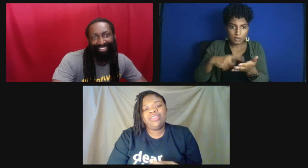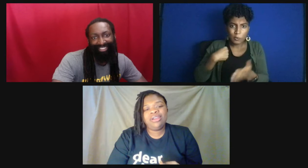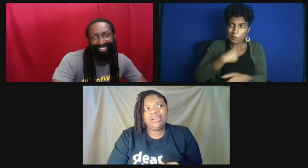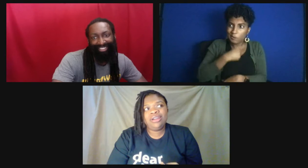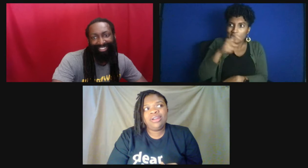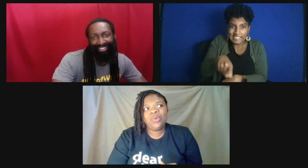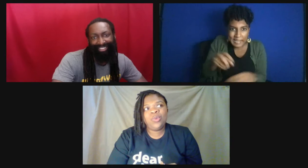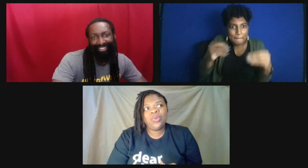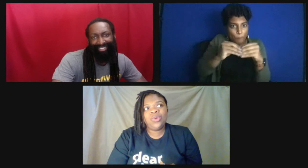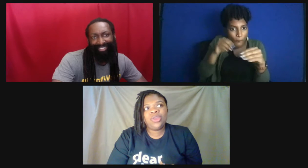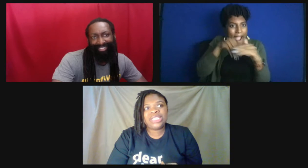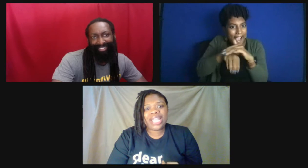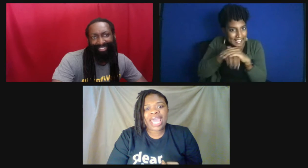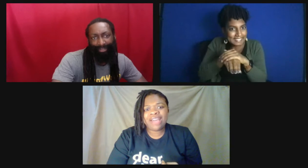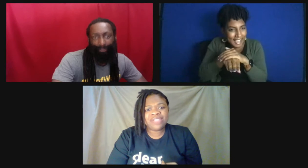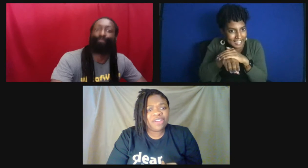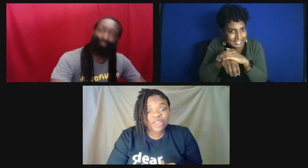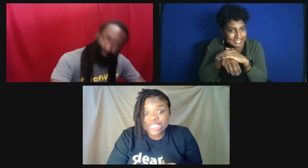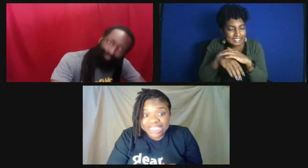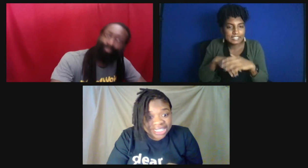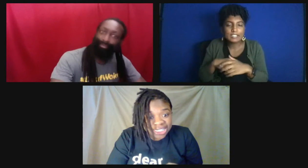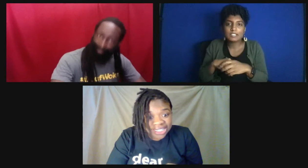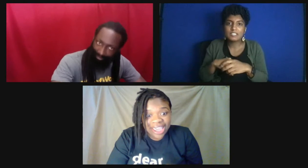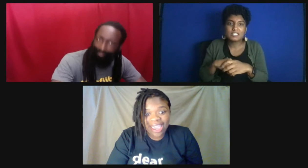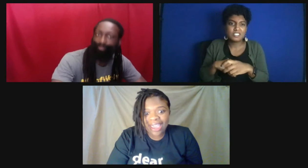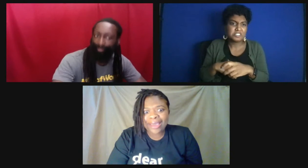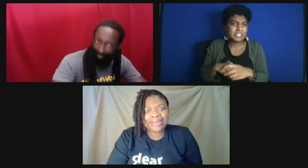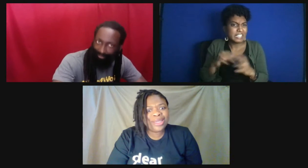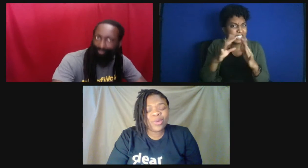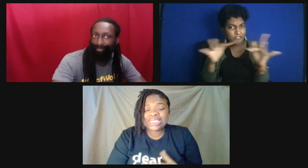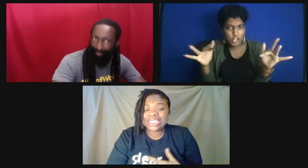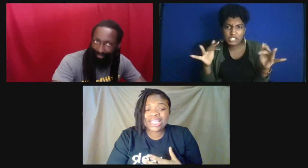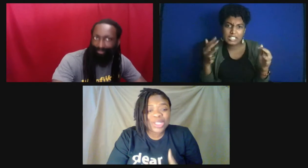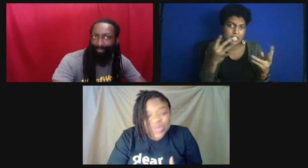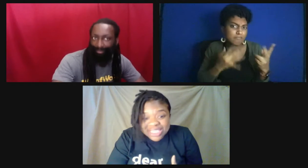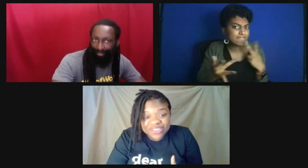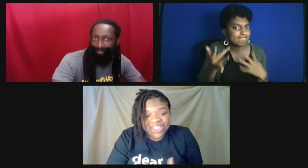and there was a lack of diversity and it wasn't inclusive